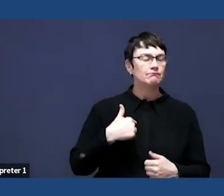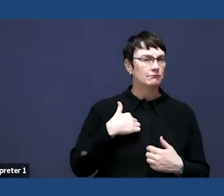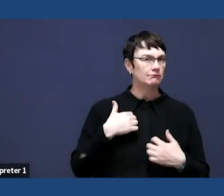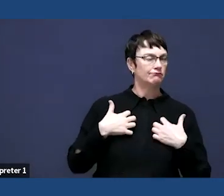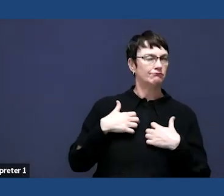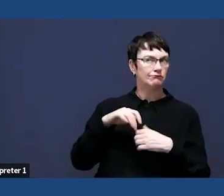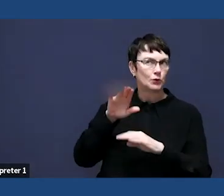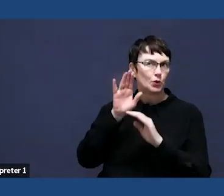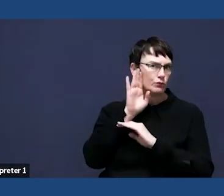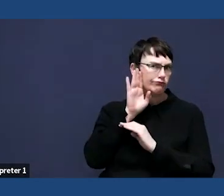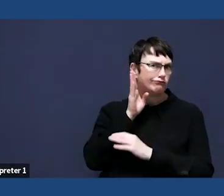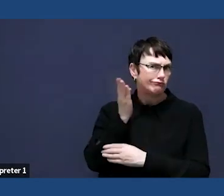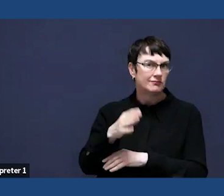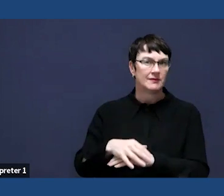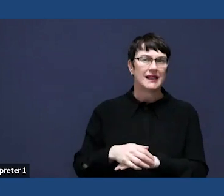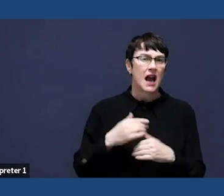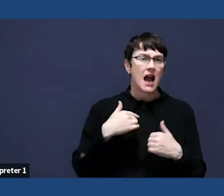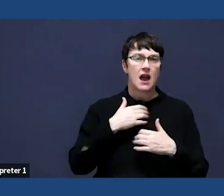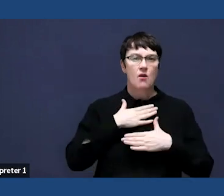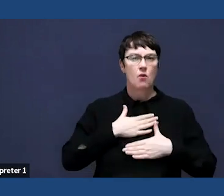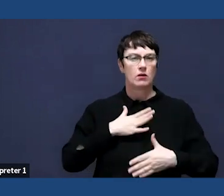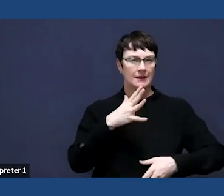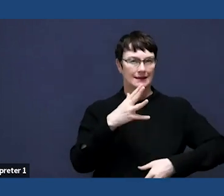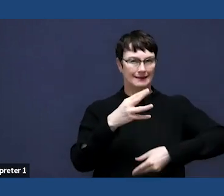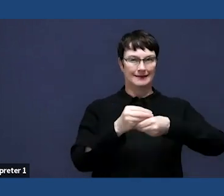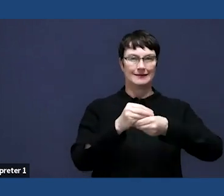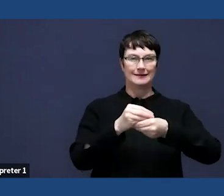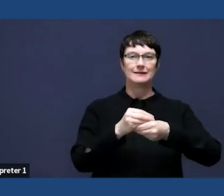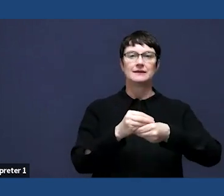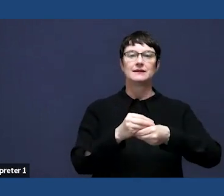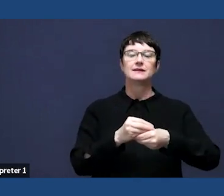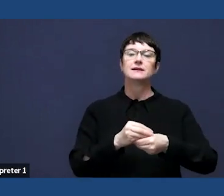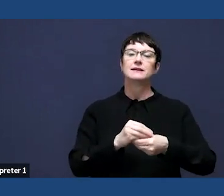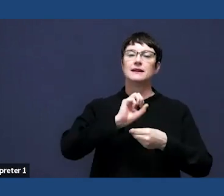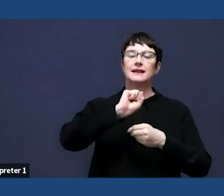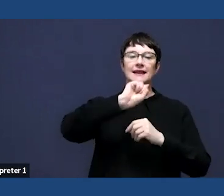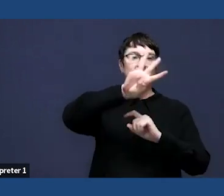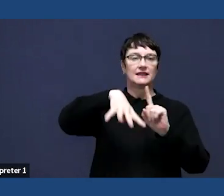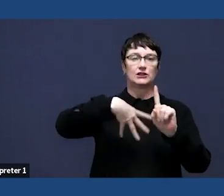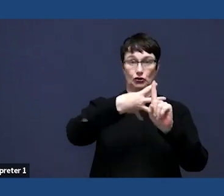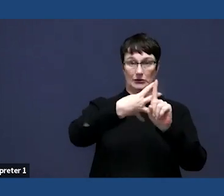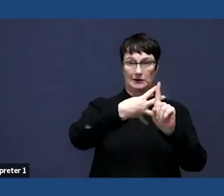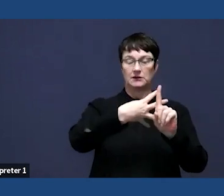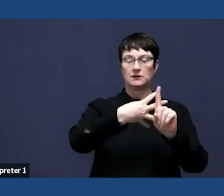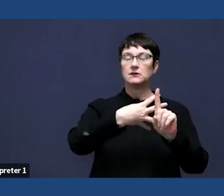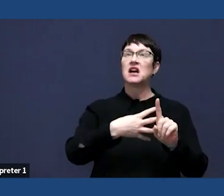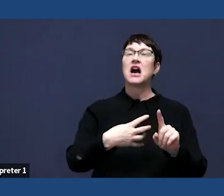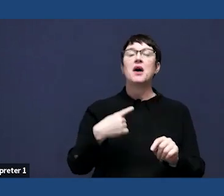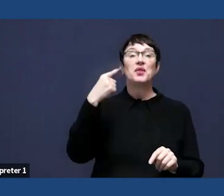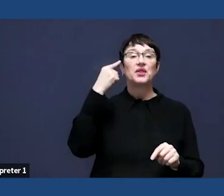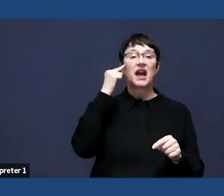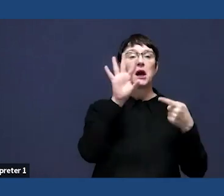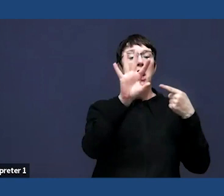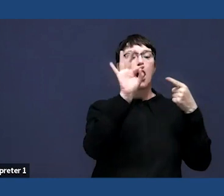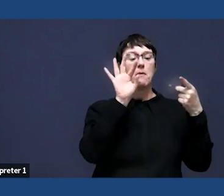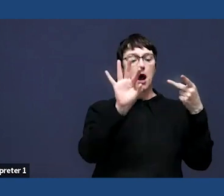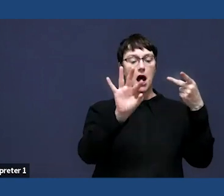The SDGs as a whole are universal. They're meant for all of us in developing in developed countries alike.